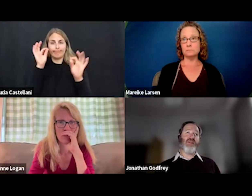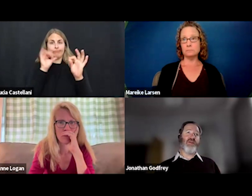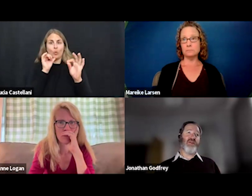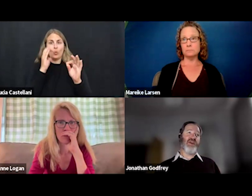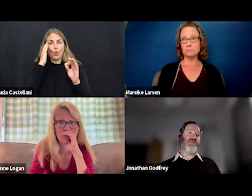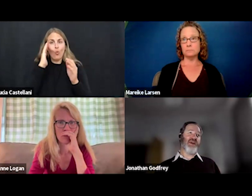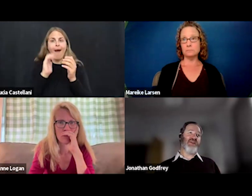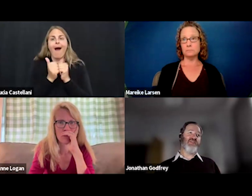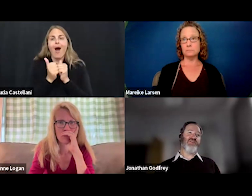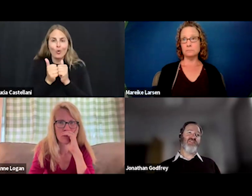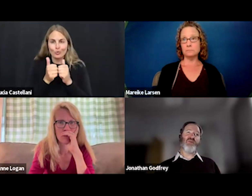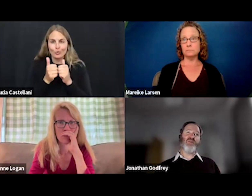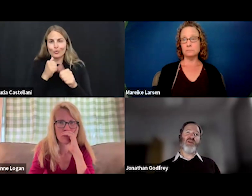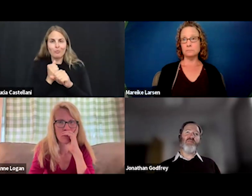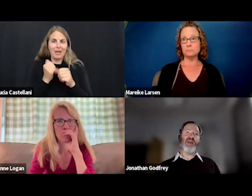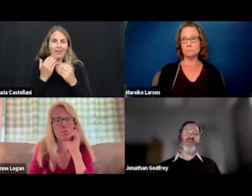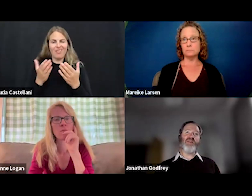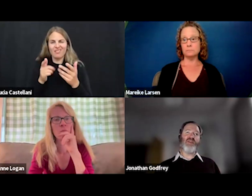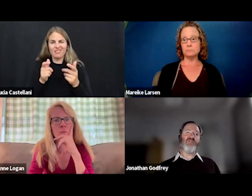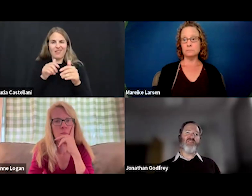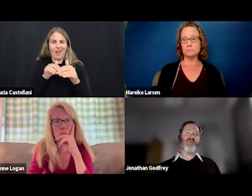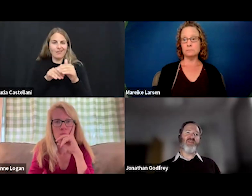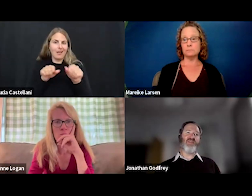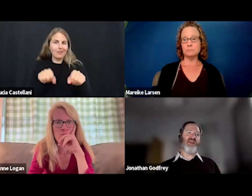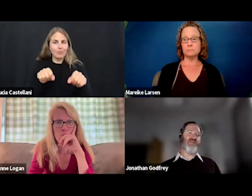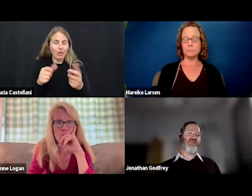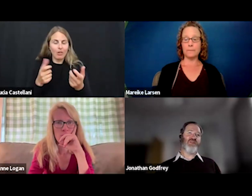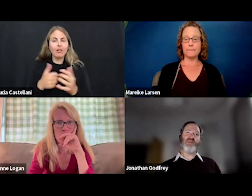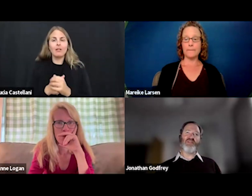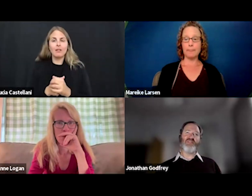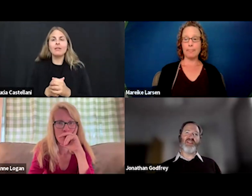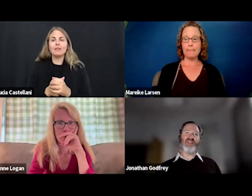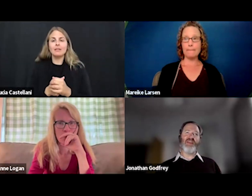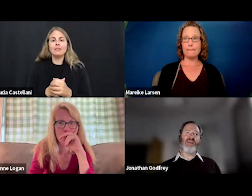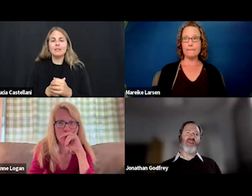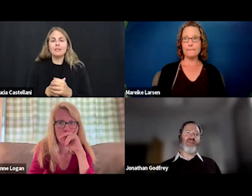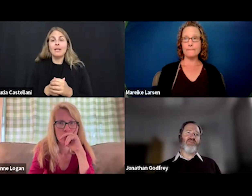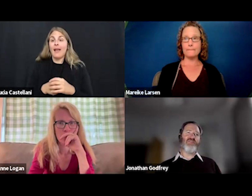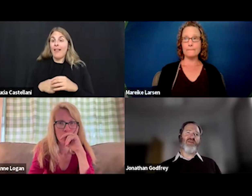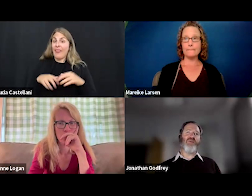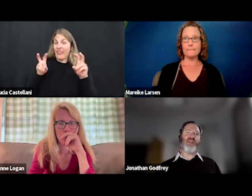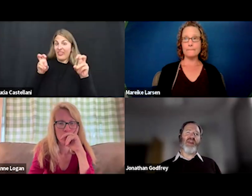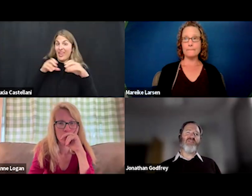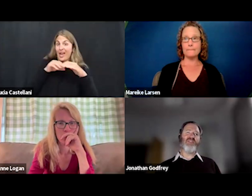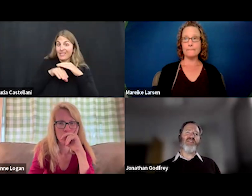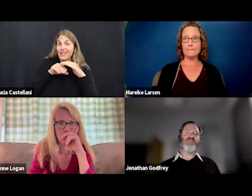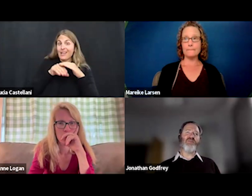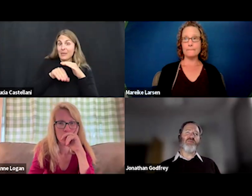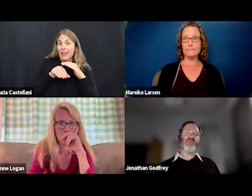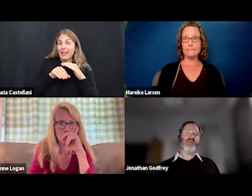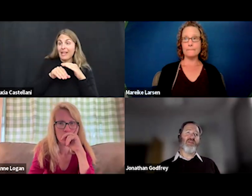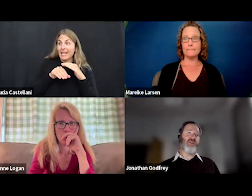They don't know how to make it accessible. And maybe the accessibility they've already built in is somewhat accidental.